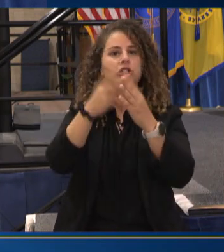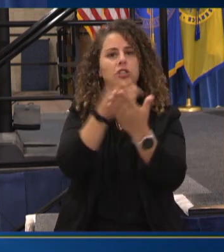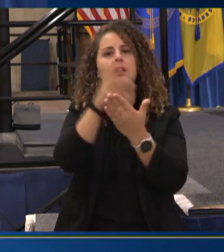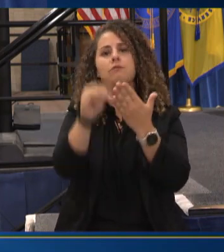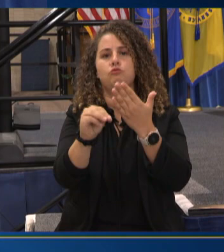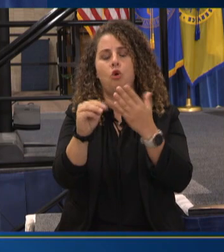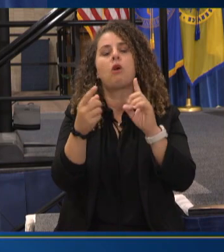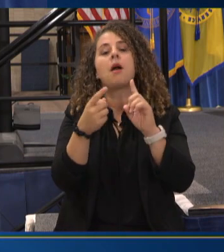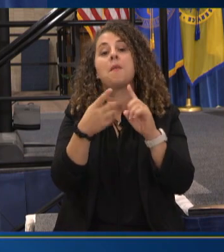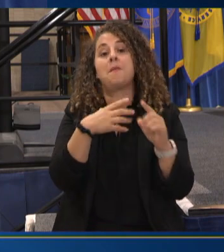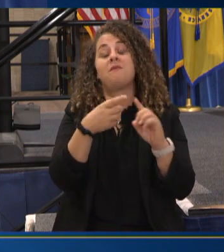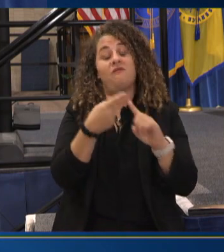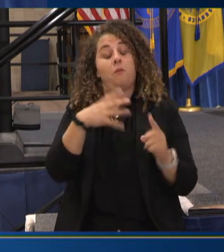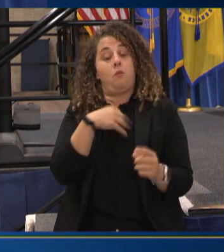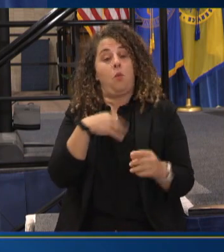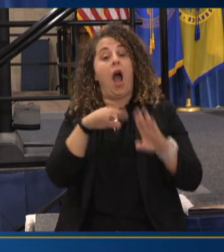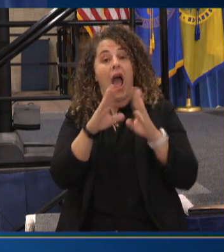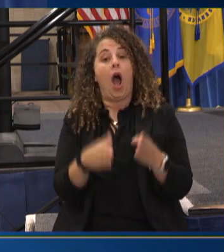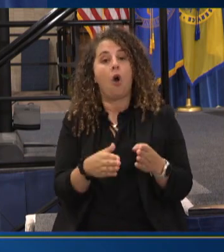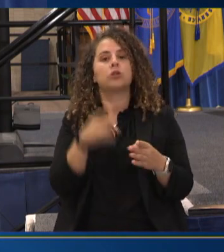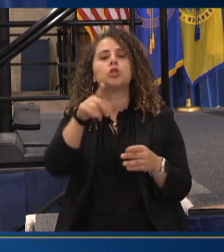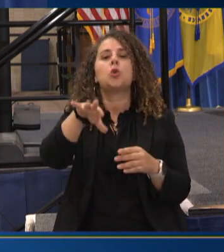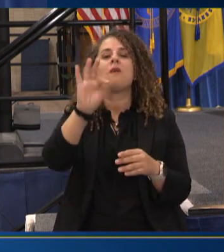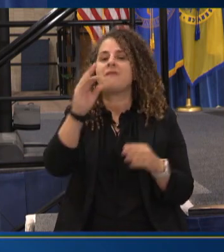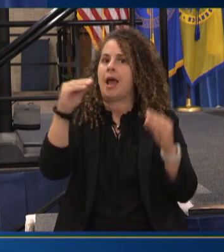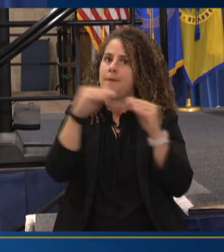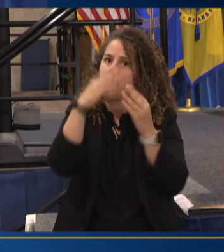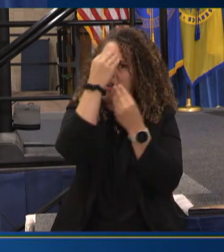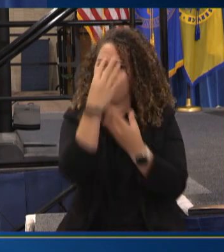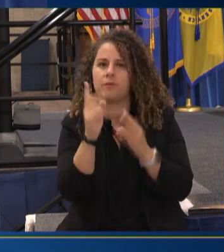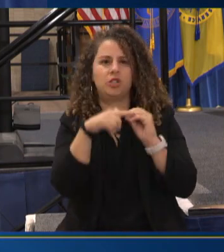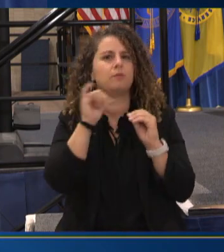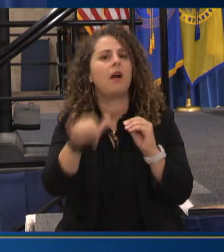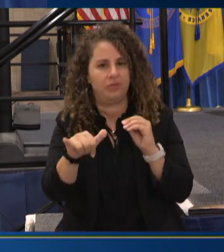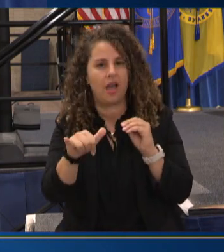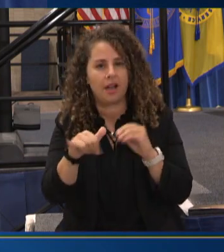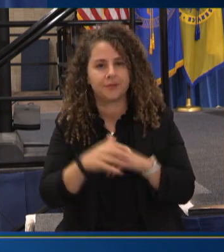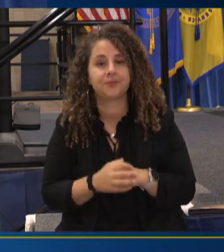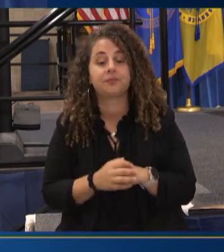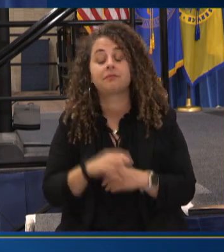and the White House, you will find more information about that. At ACF.